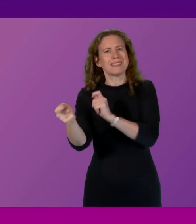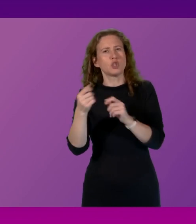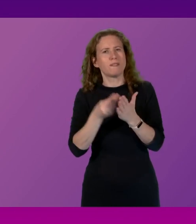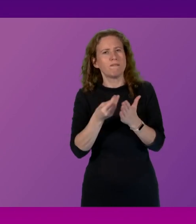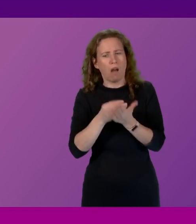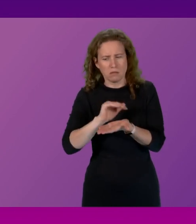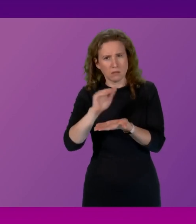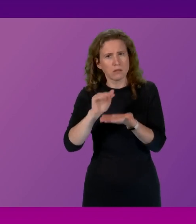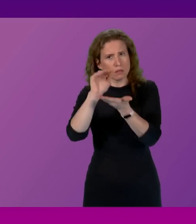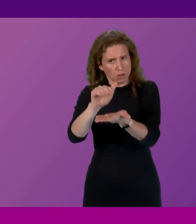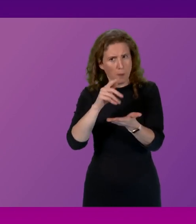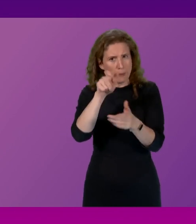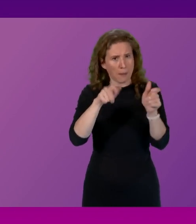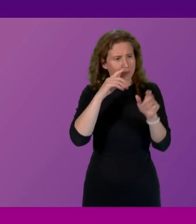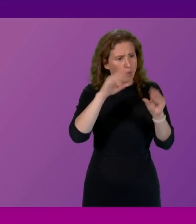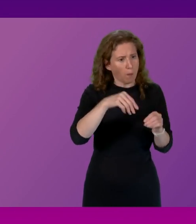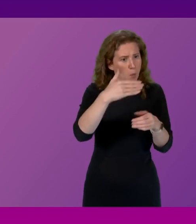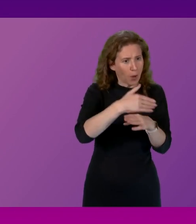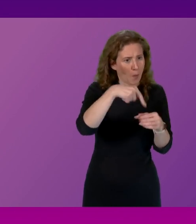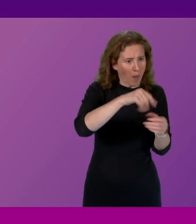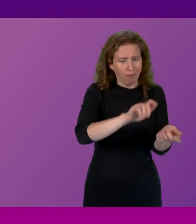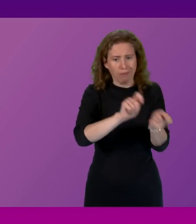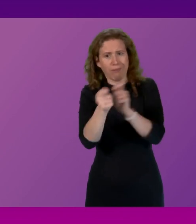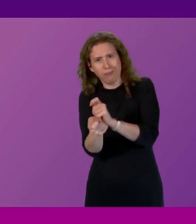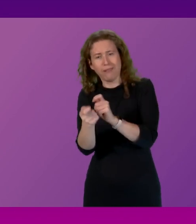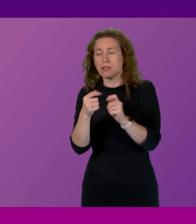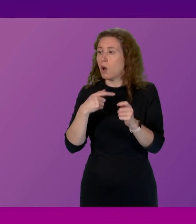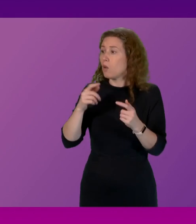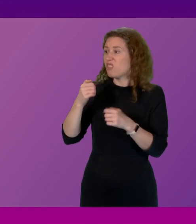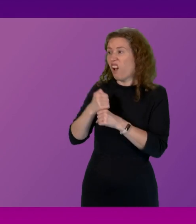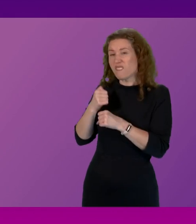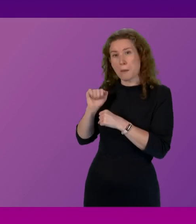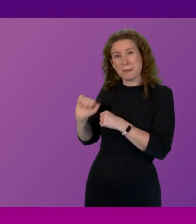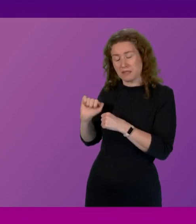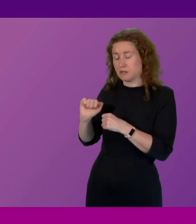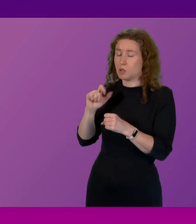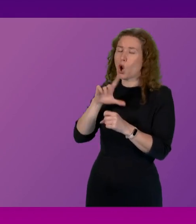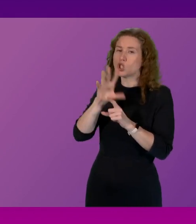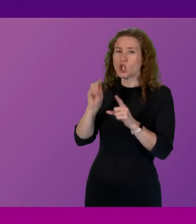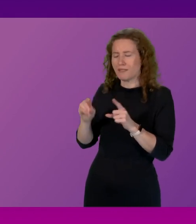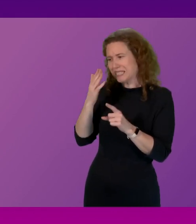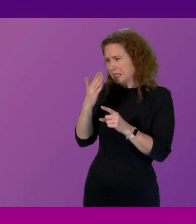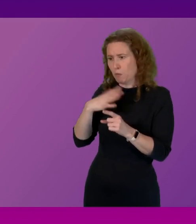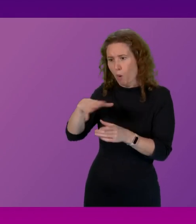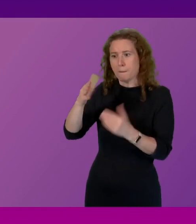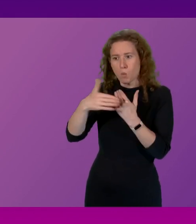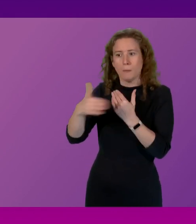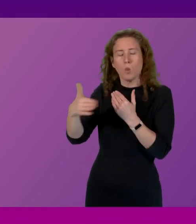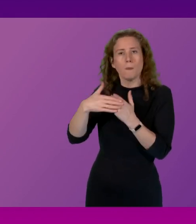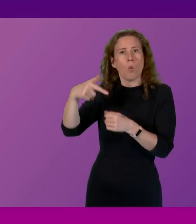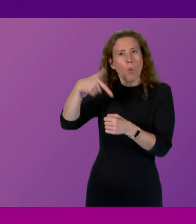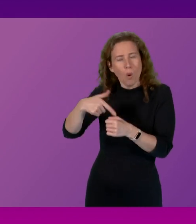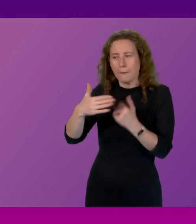While the Conservatives believe in unlimited—infinite—oil and gas extraction, we believe in a greener,